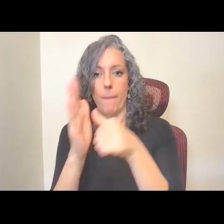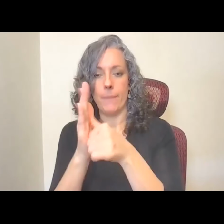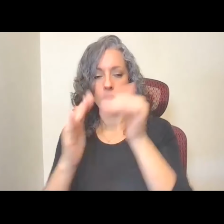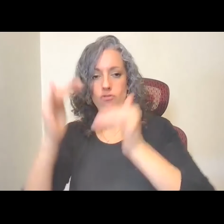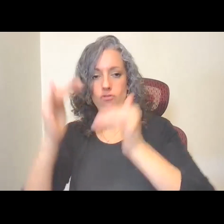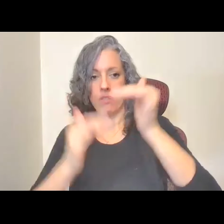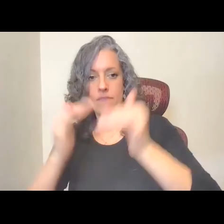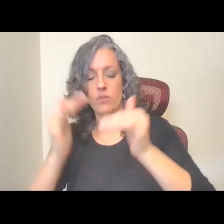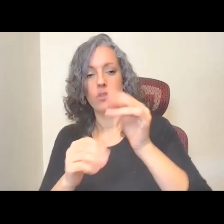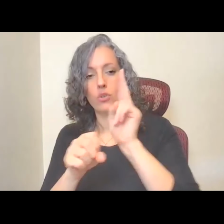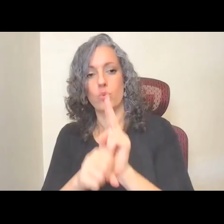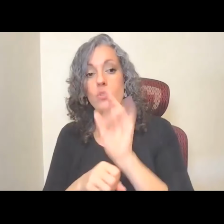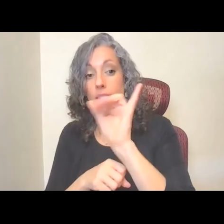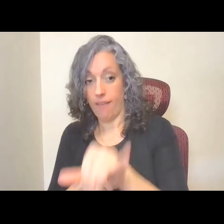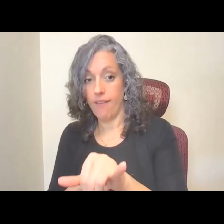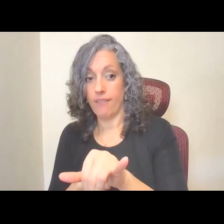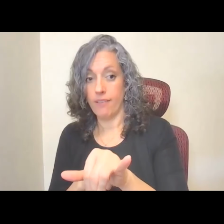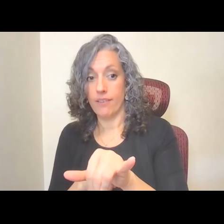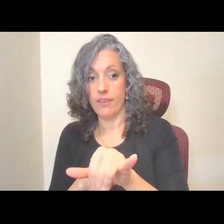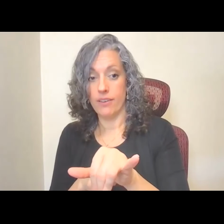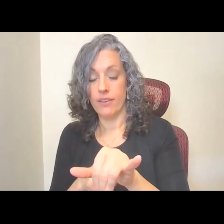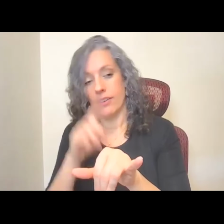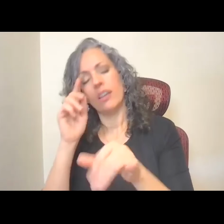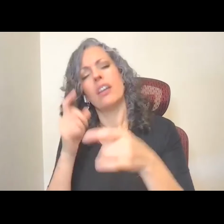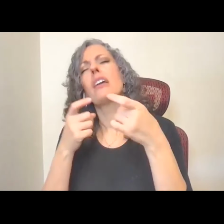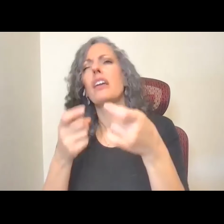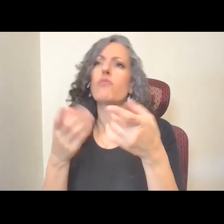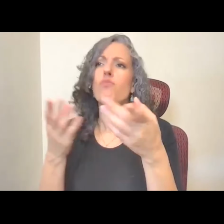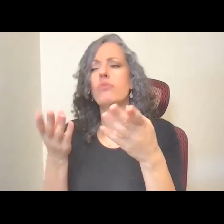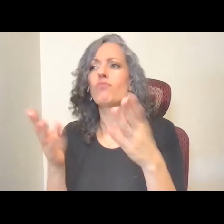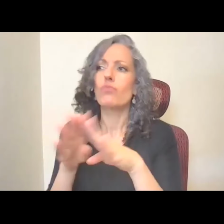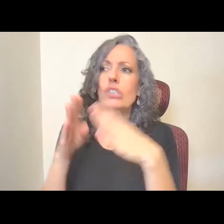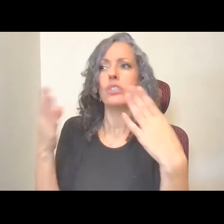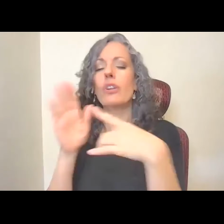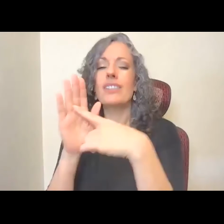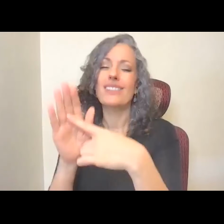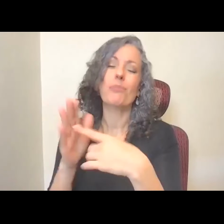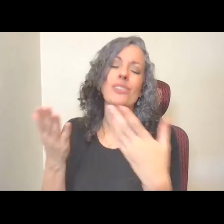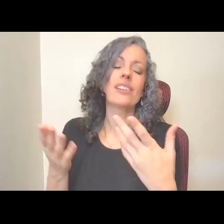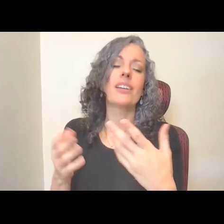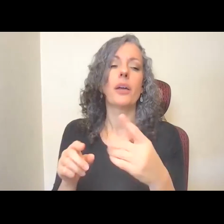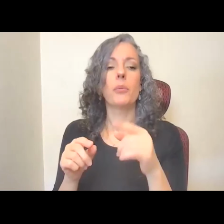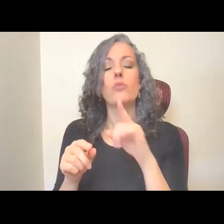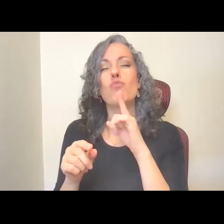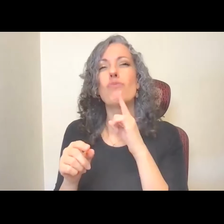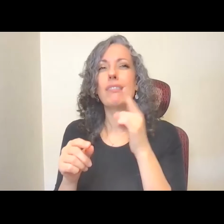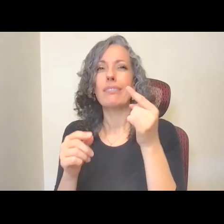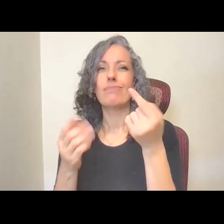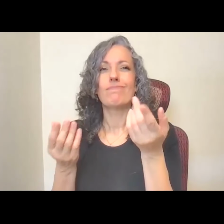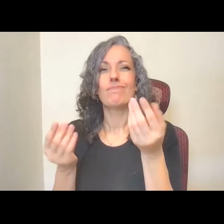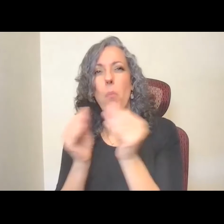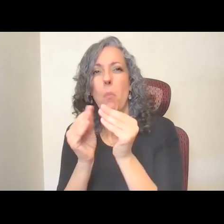I'm not just giving like generic examples, but I'm going really into the actual example. So